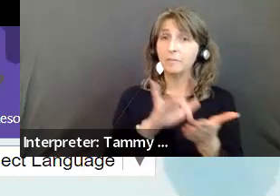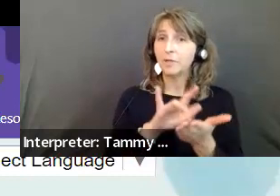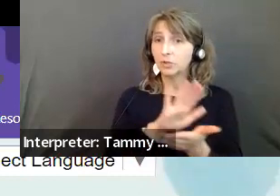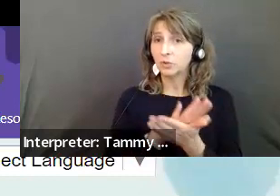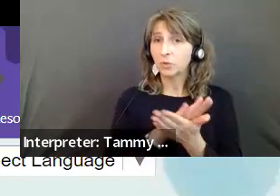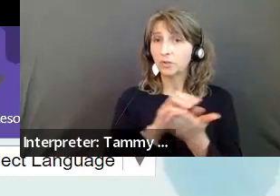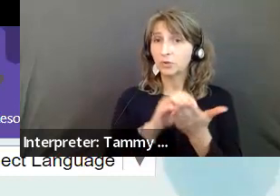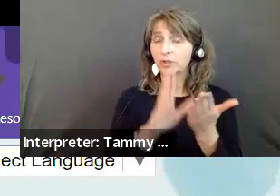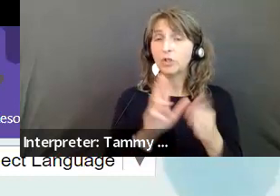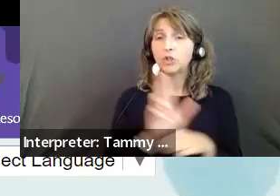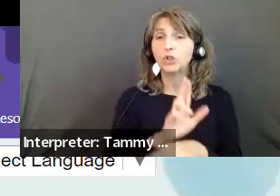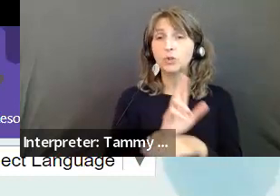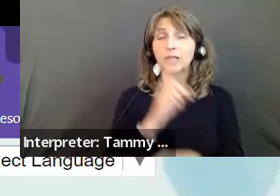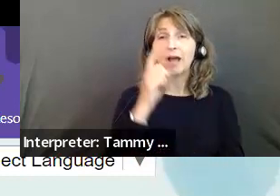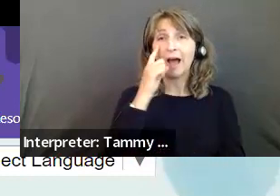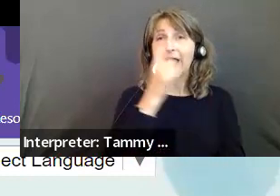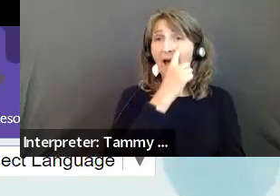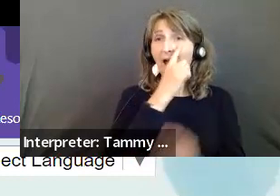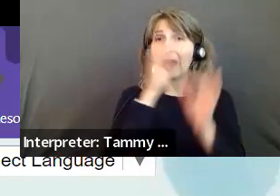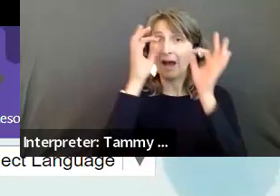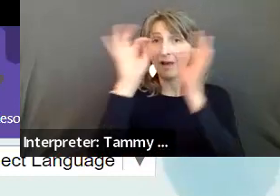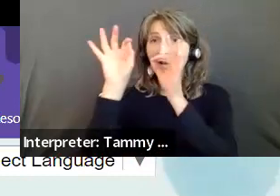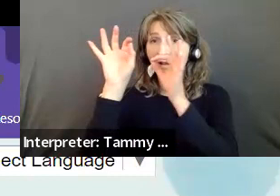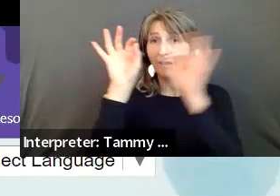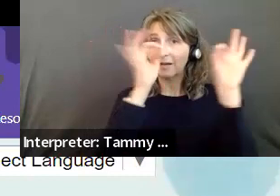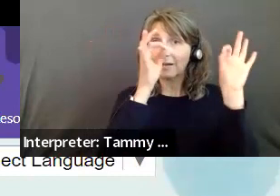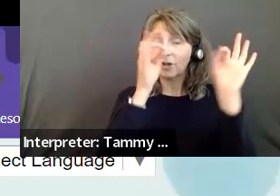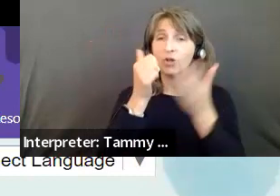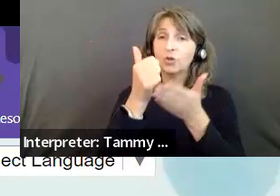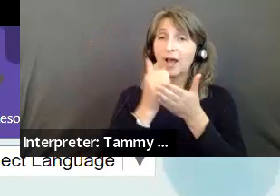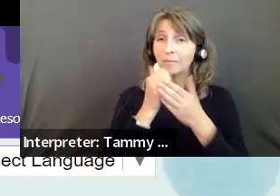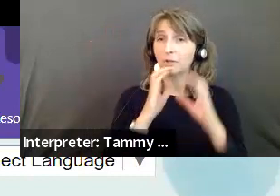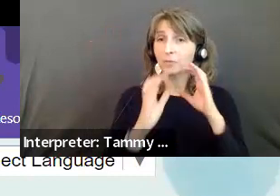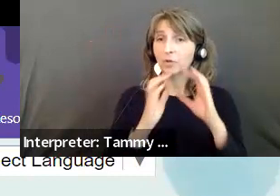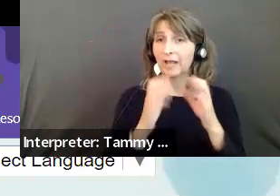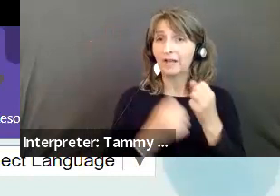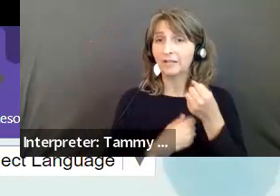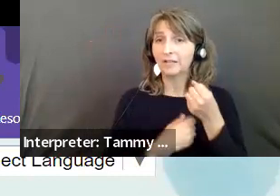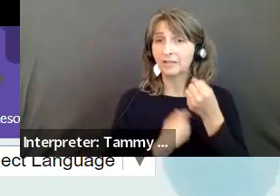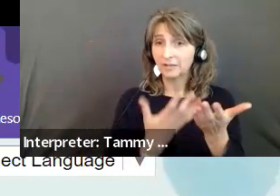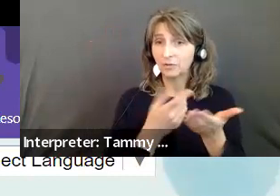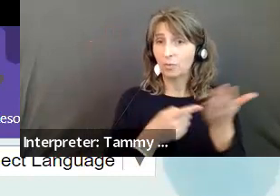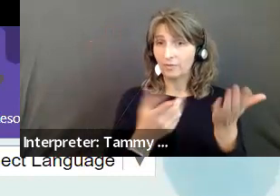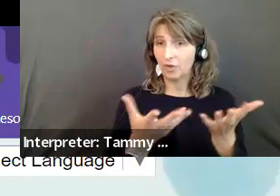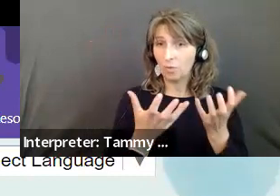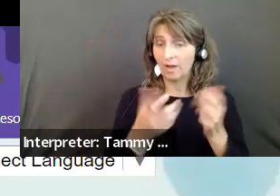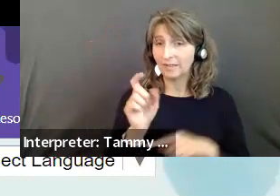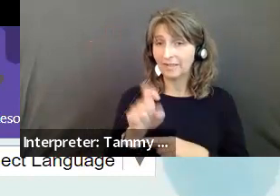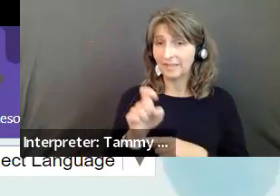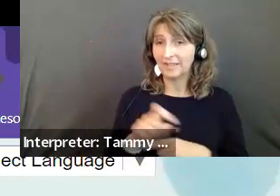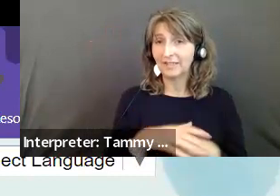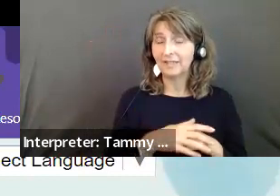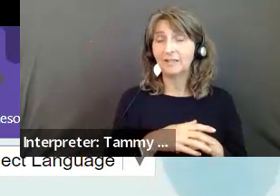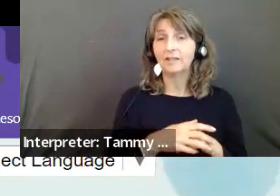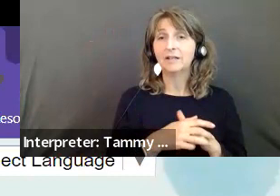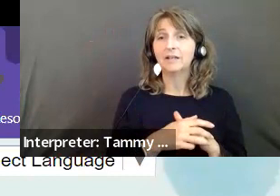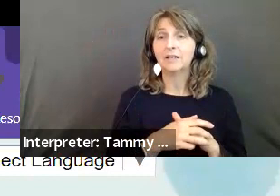To to their learning it right now to better communicate their wants and needs and so we're hopeful in that school districts.